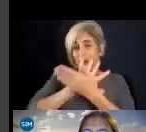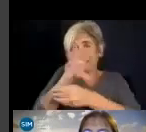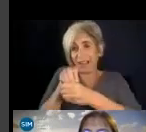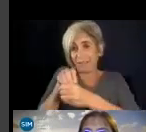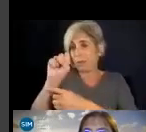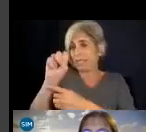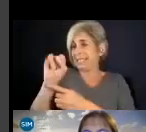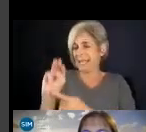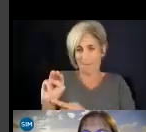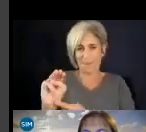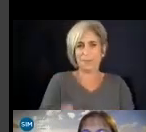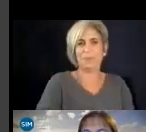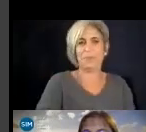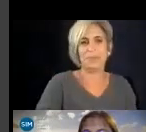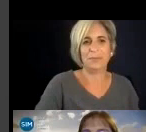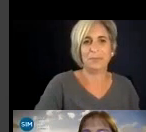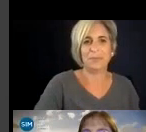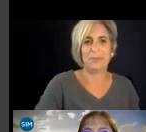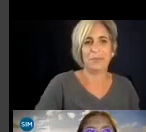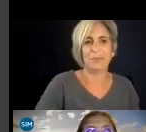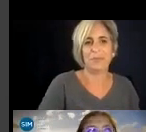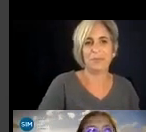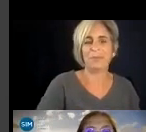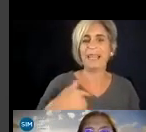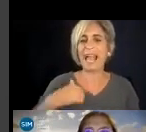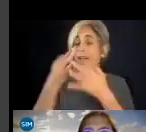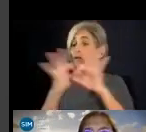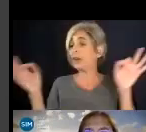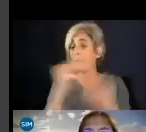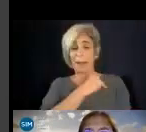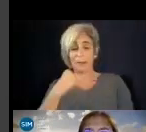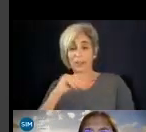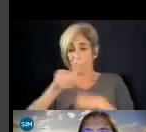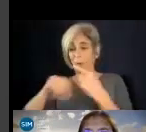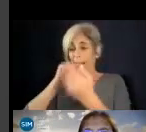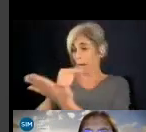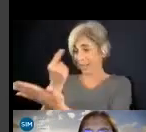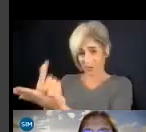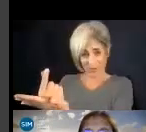I used that free membership that I got as a graduate and then kept showing up.